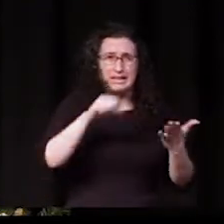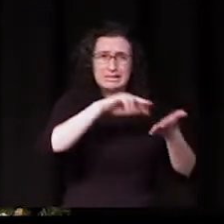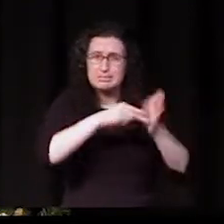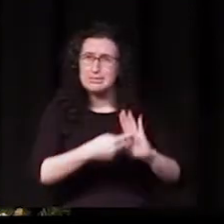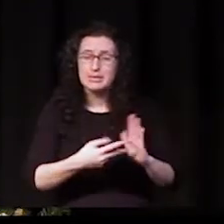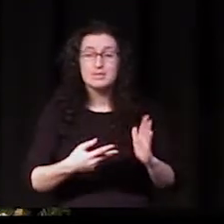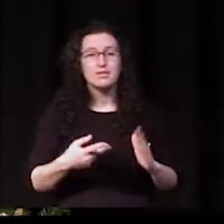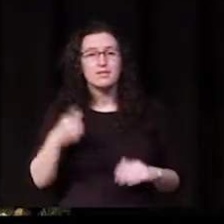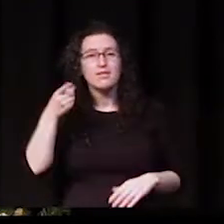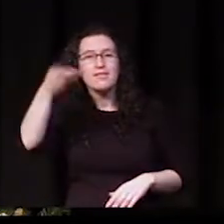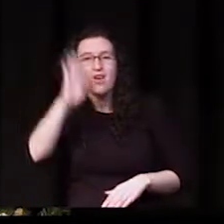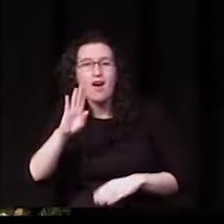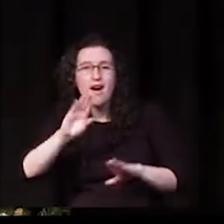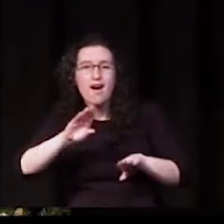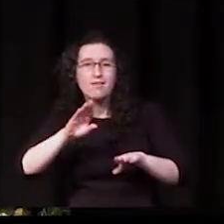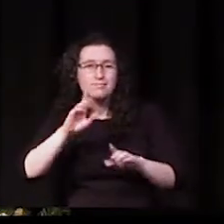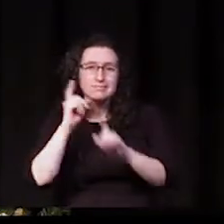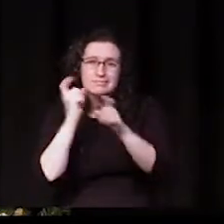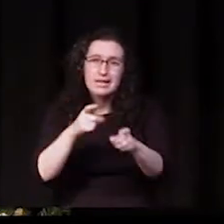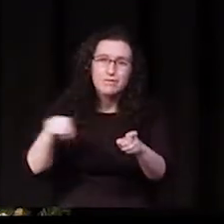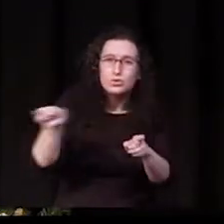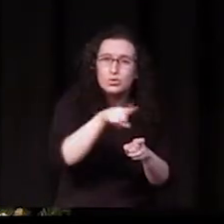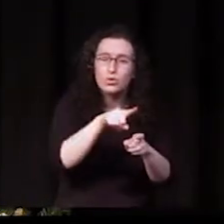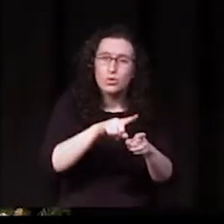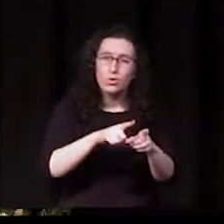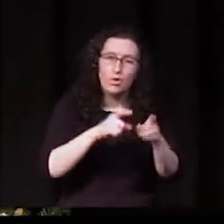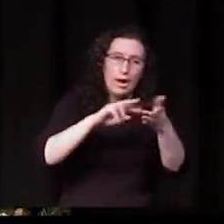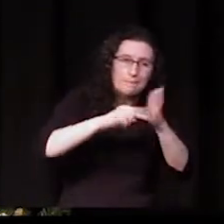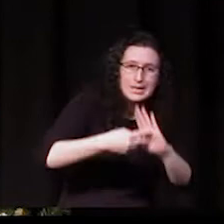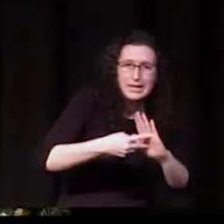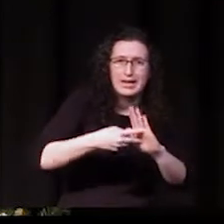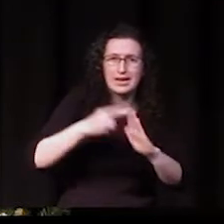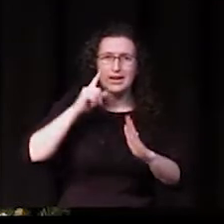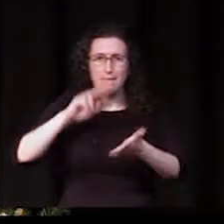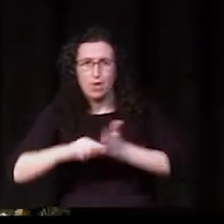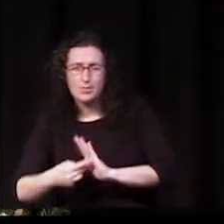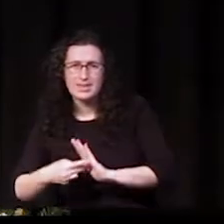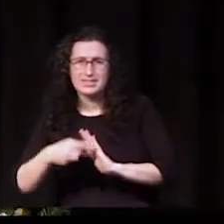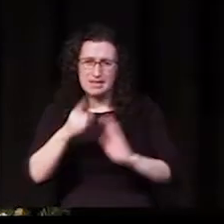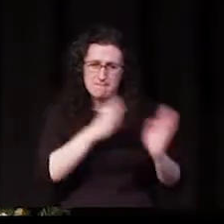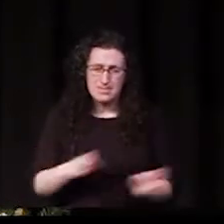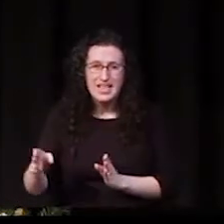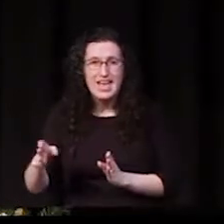He puts you in places with people where He is using the you that He created you to be,